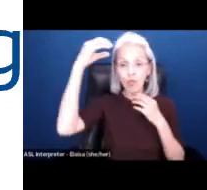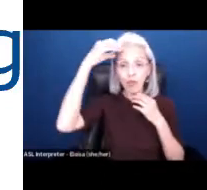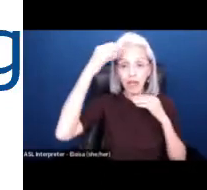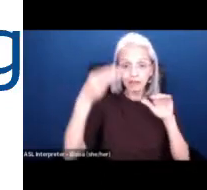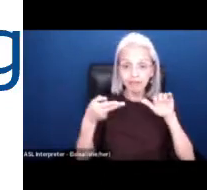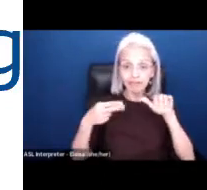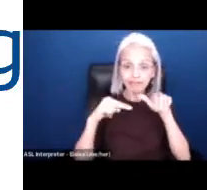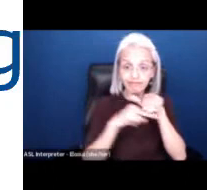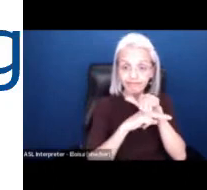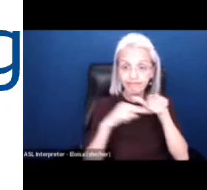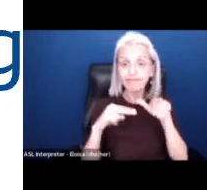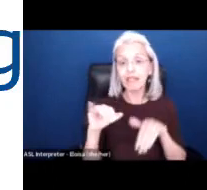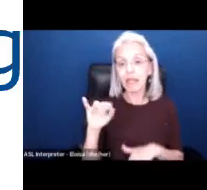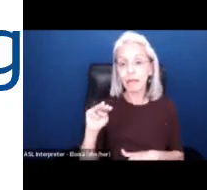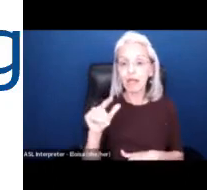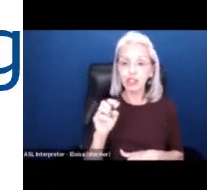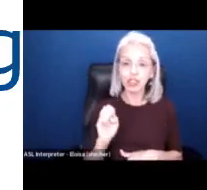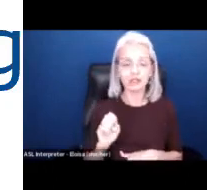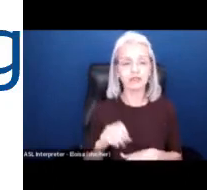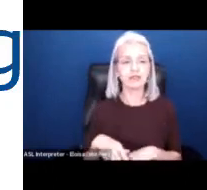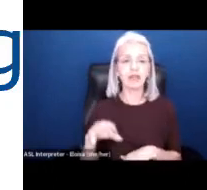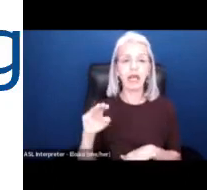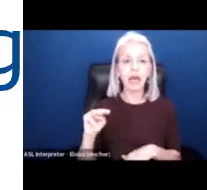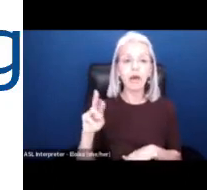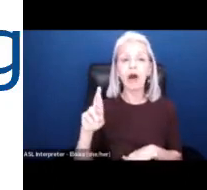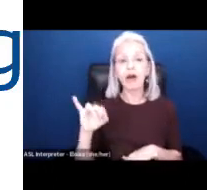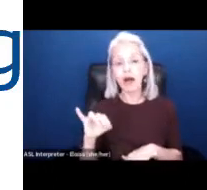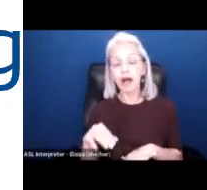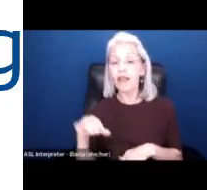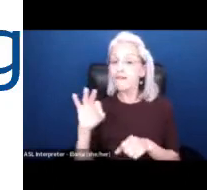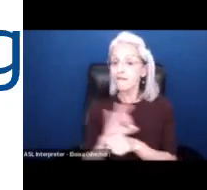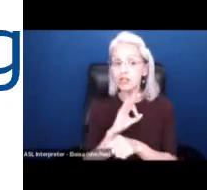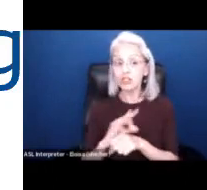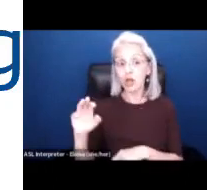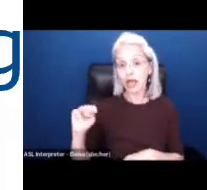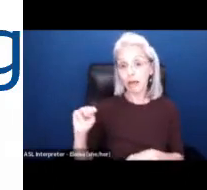MRI, functional MRI, EEG may be useful in the setting of